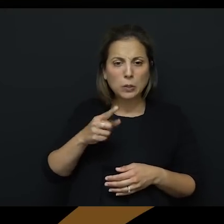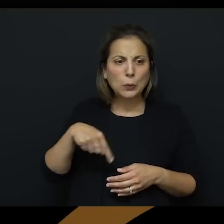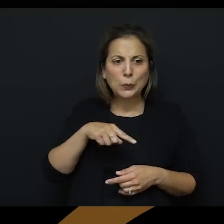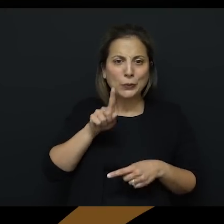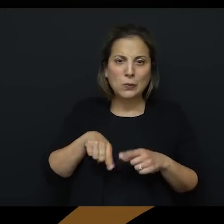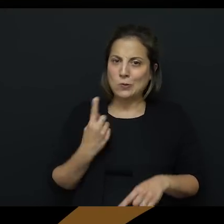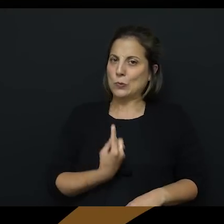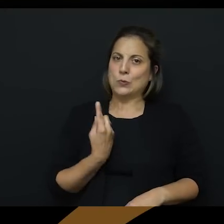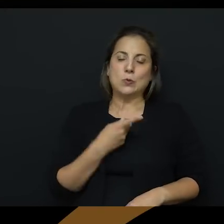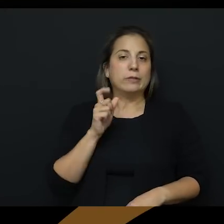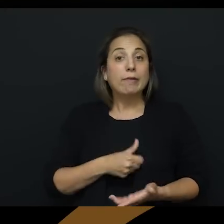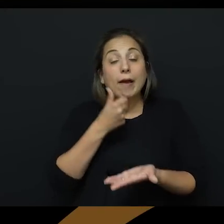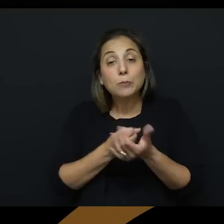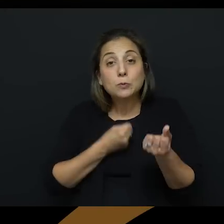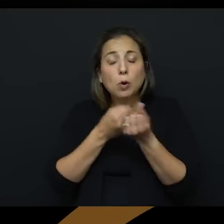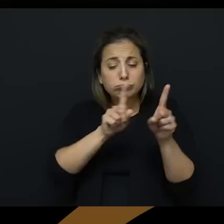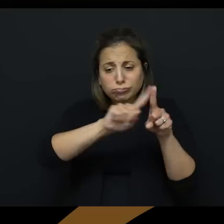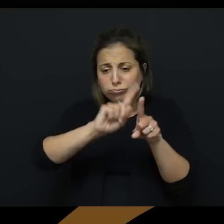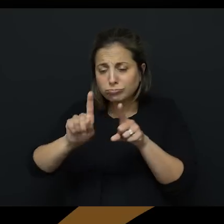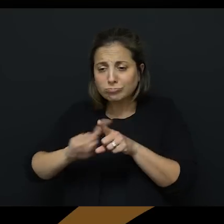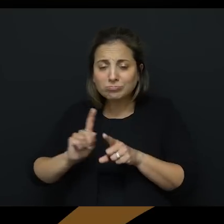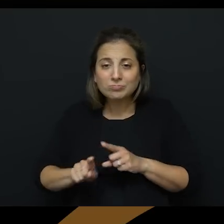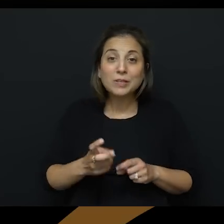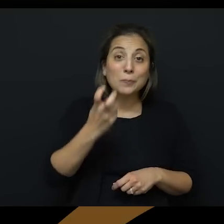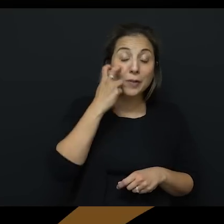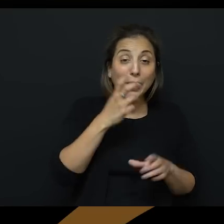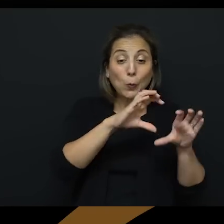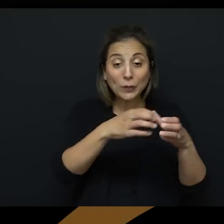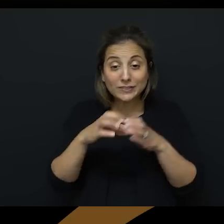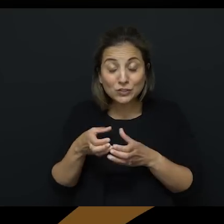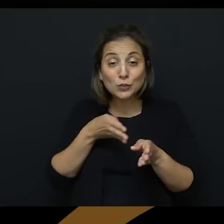side by side with the blind and partially sighted experts and fans.